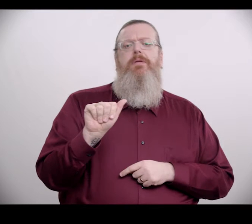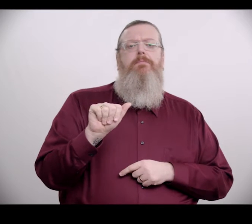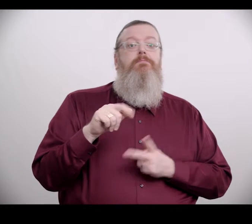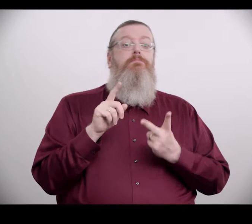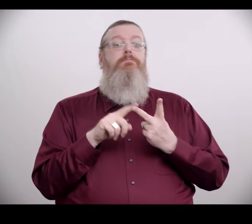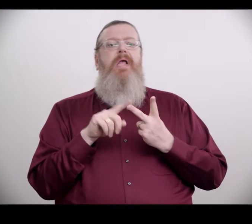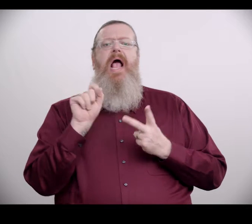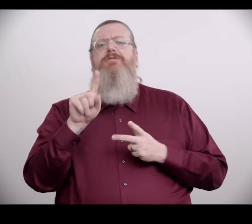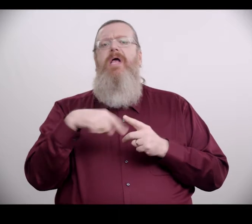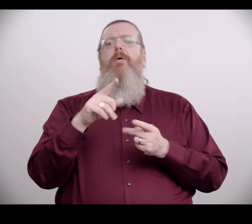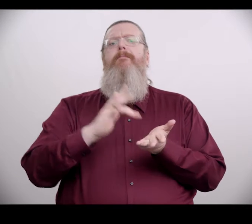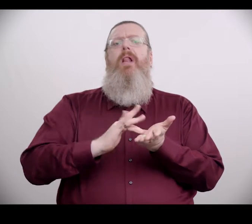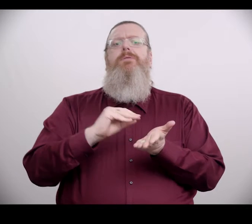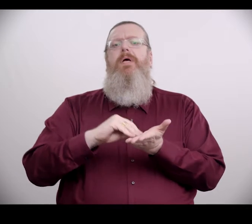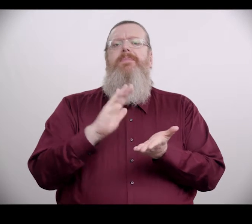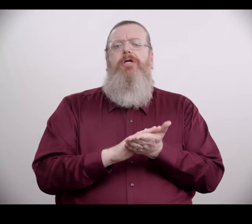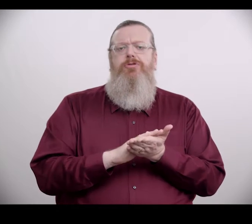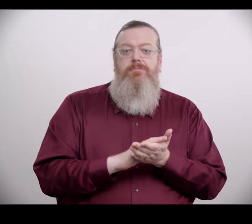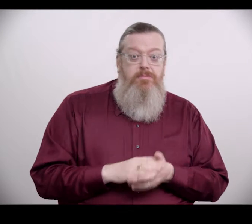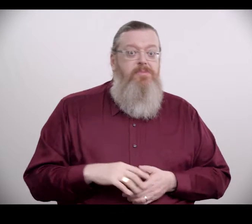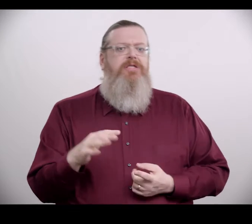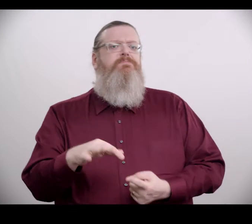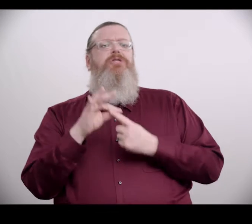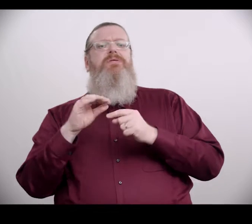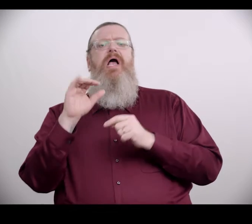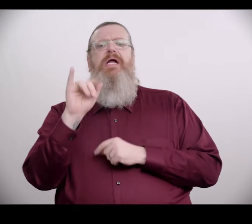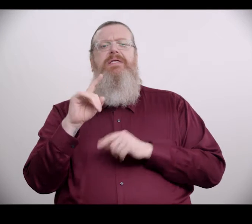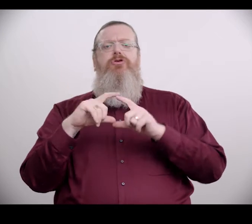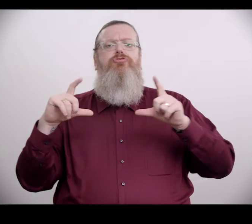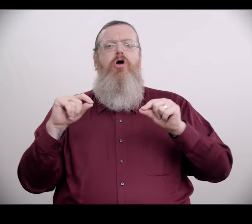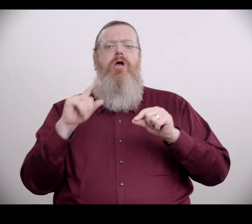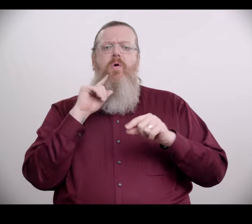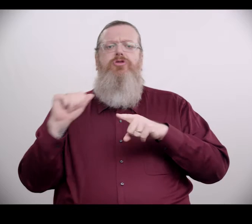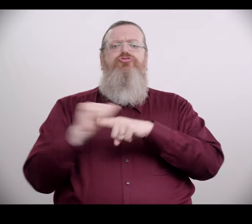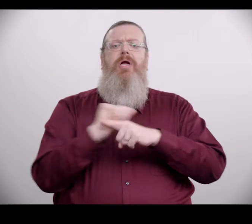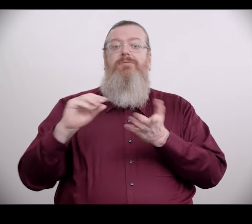documentation, a special identification card or training documentation.